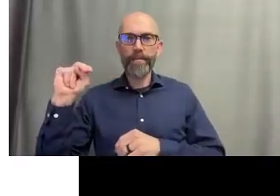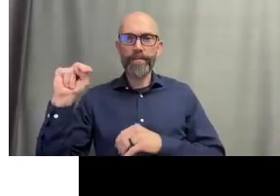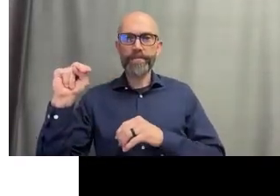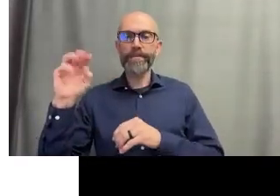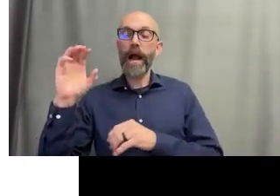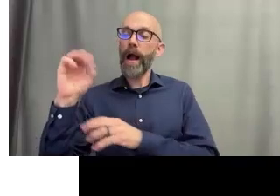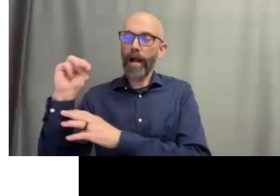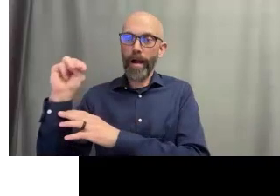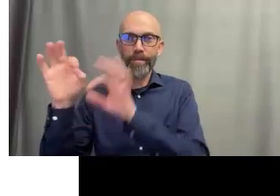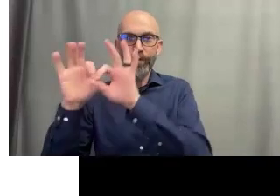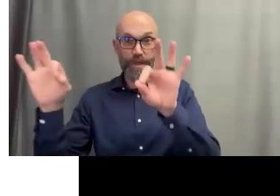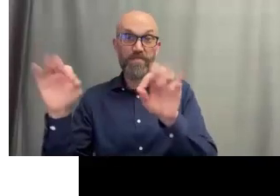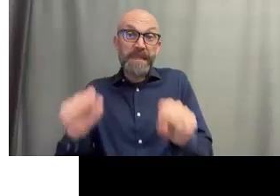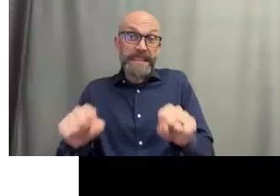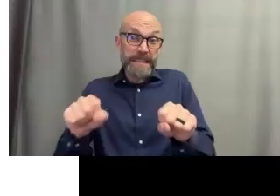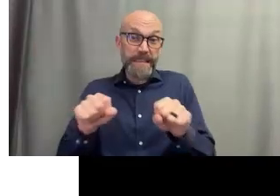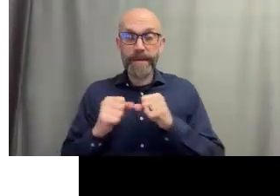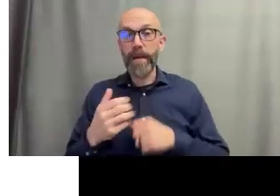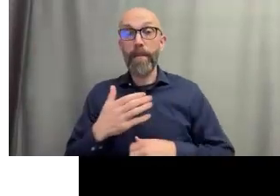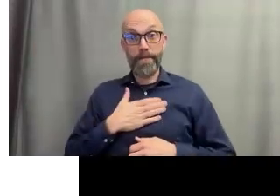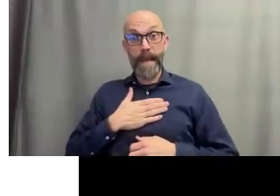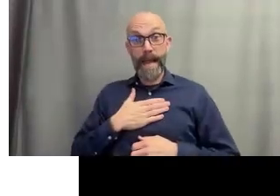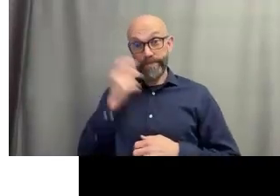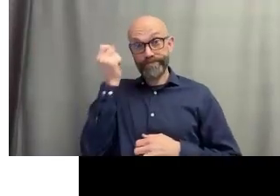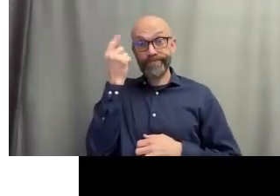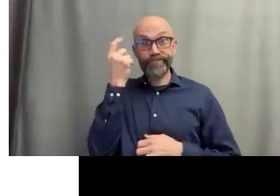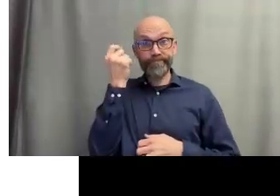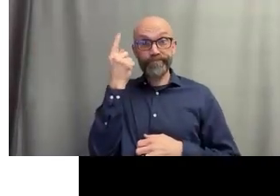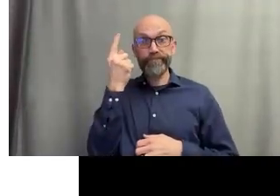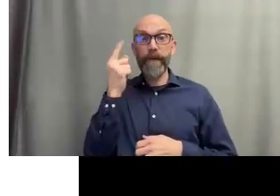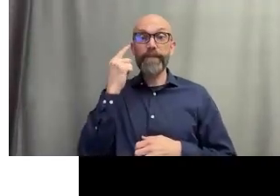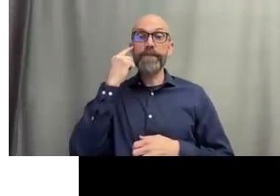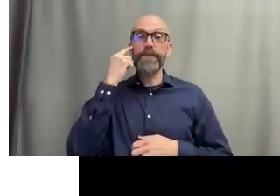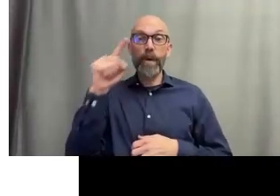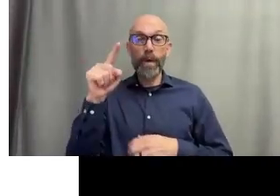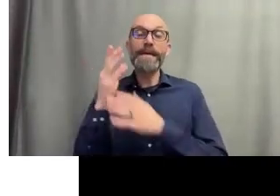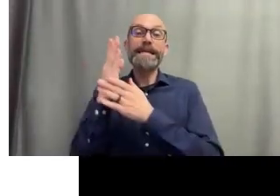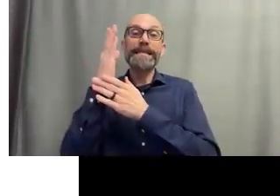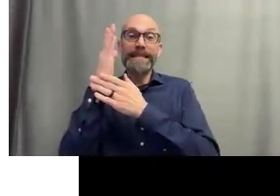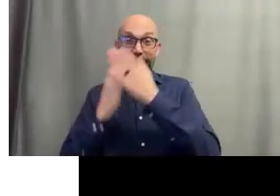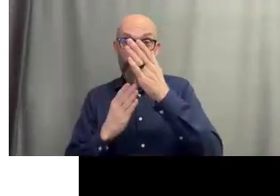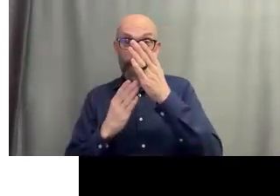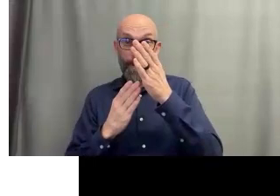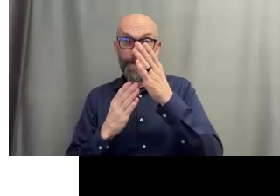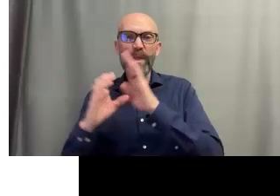So, my understanding is that for, you know, some of the courses,